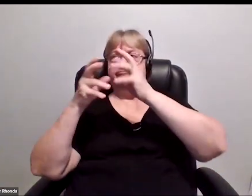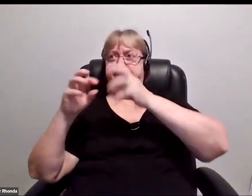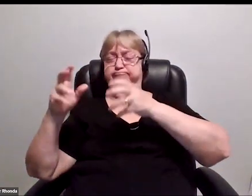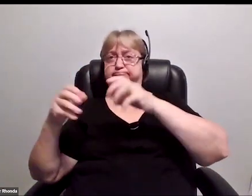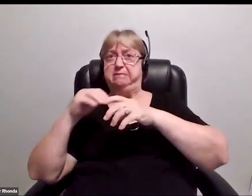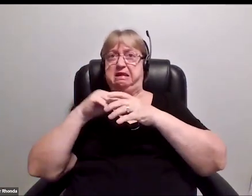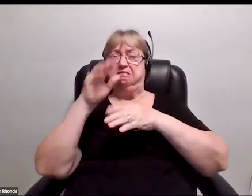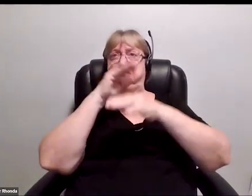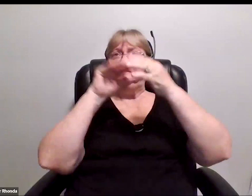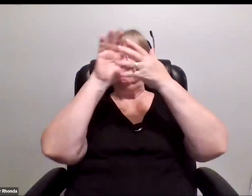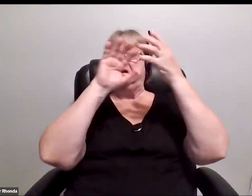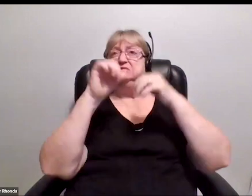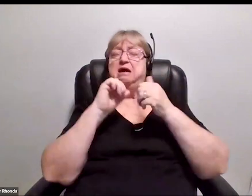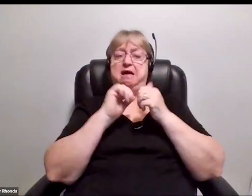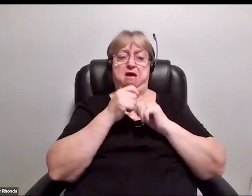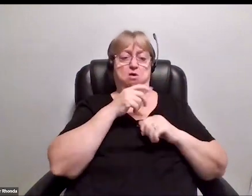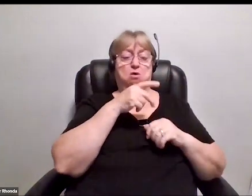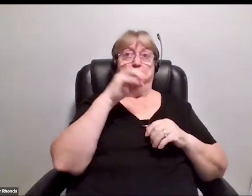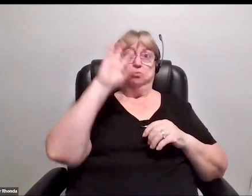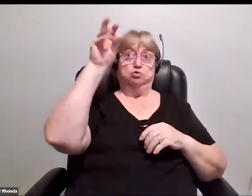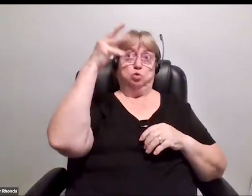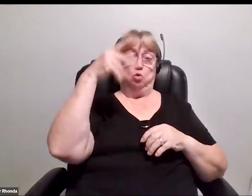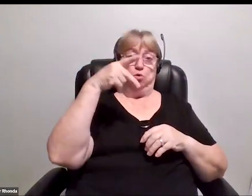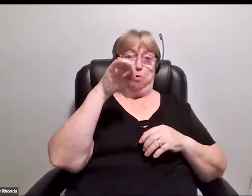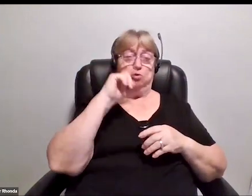between solar particles and the earth's atmosphere.